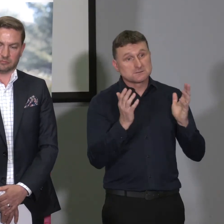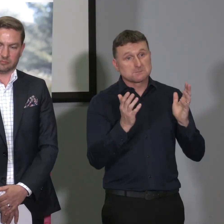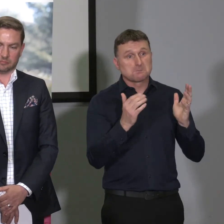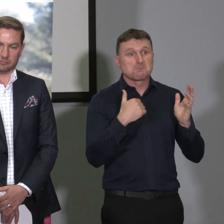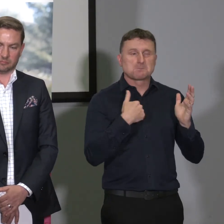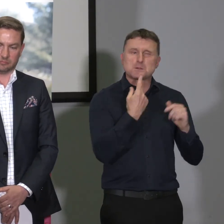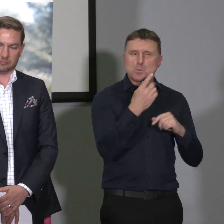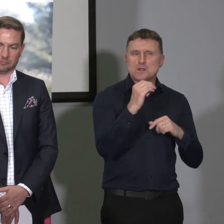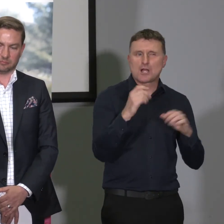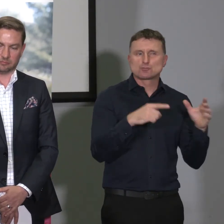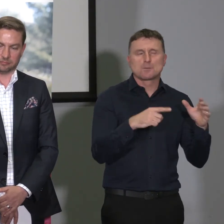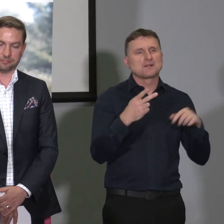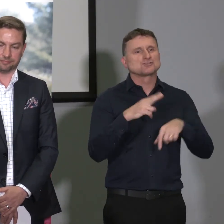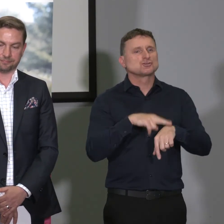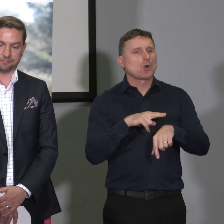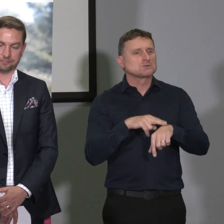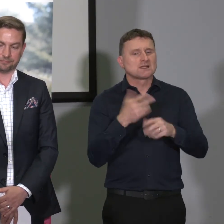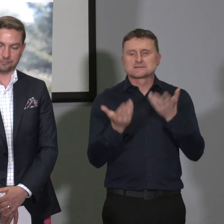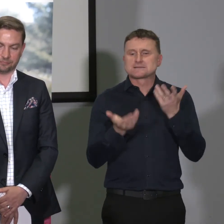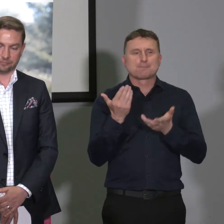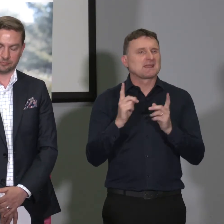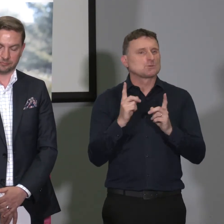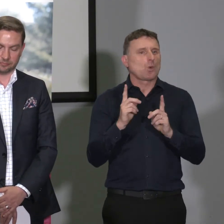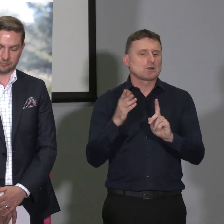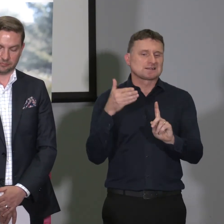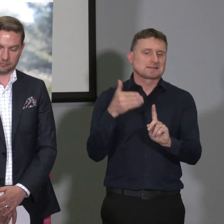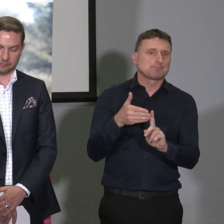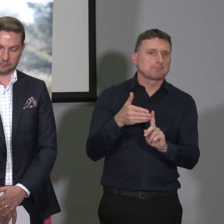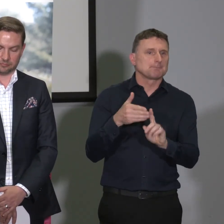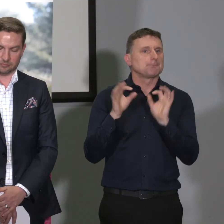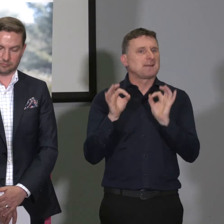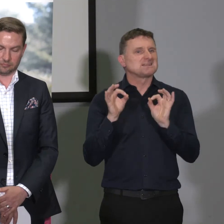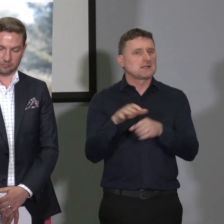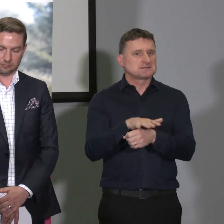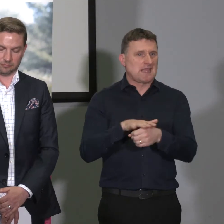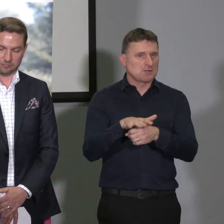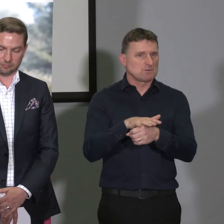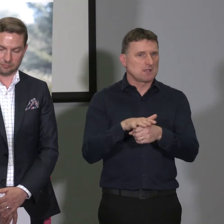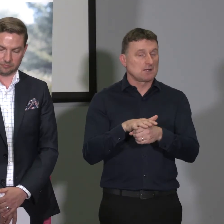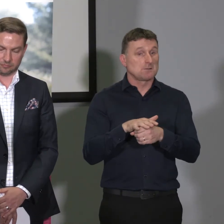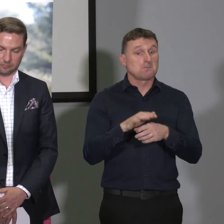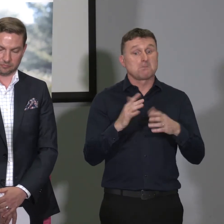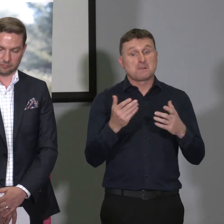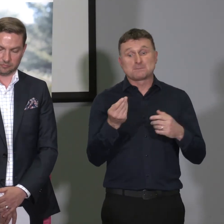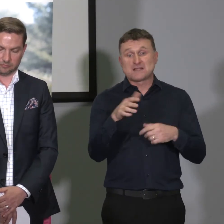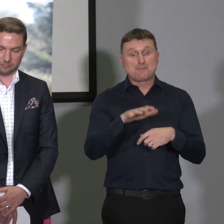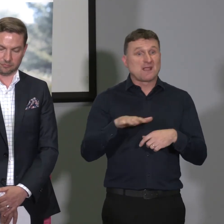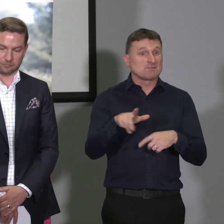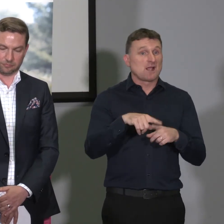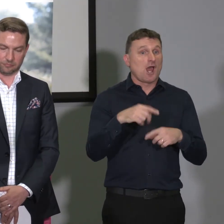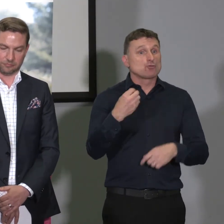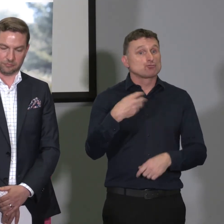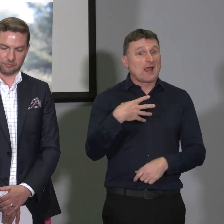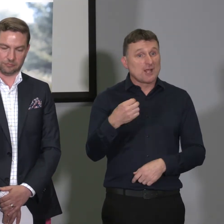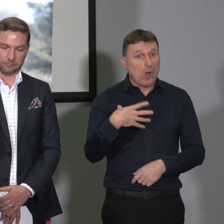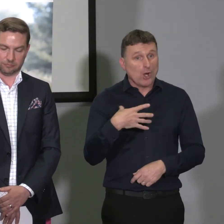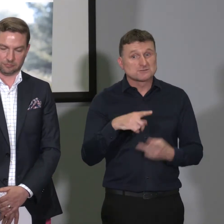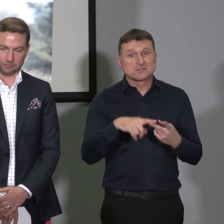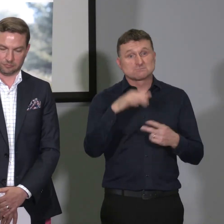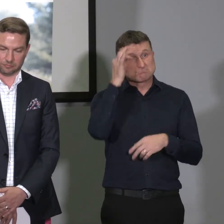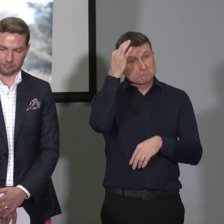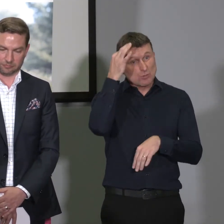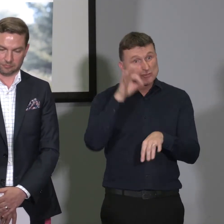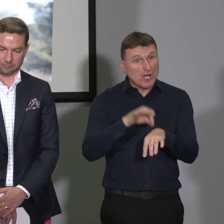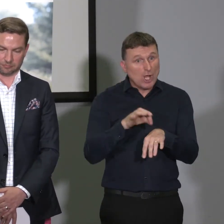it will completely depend on